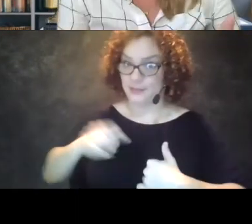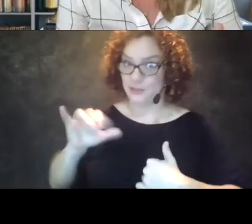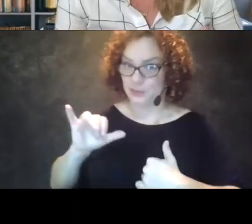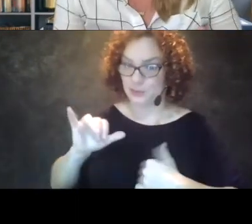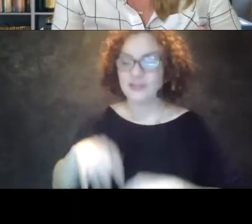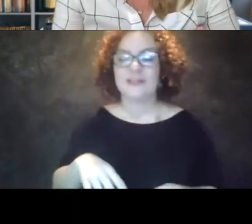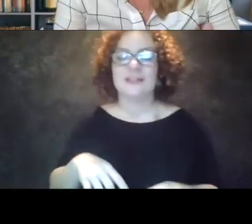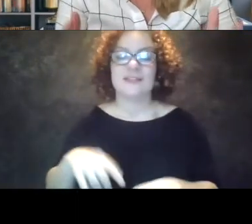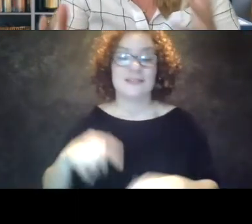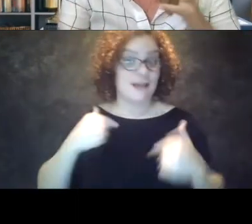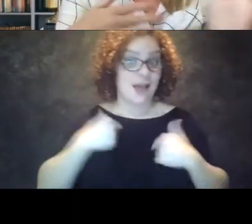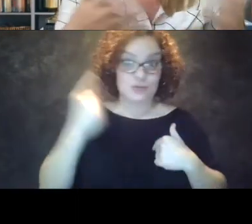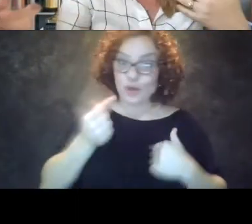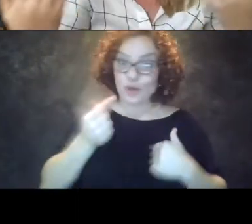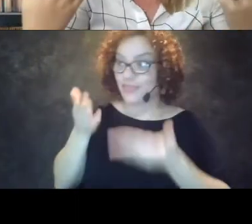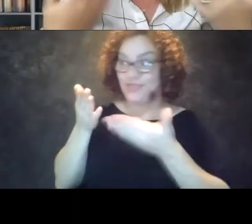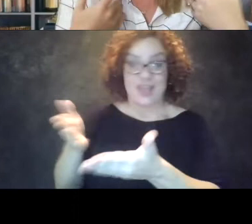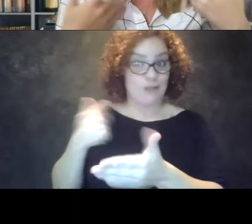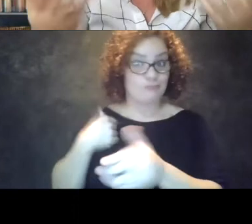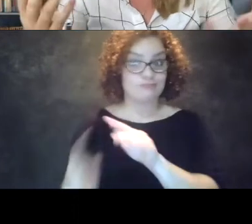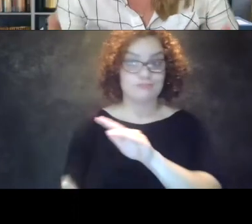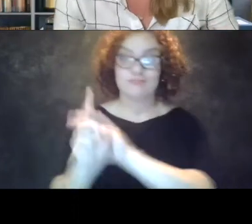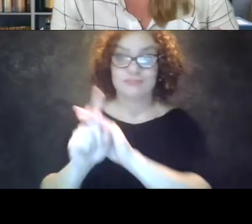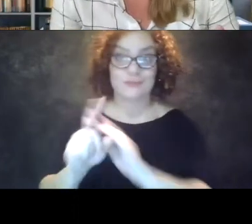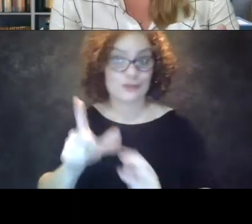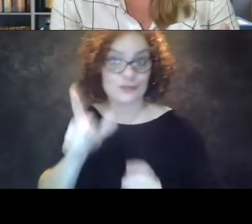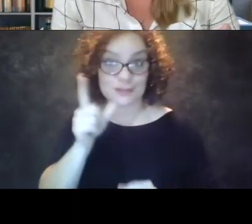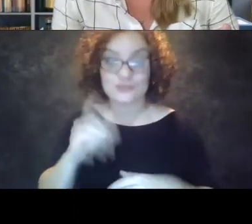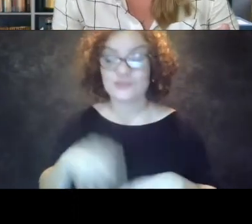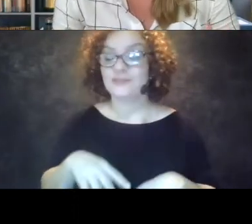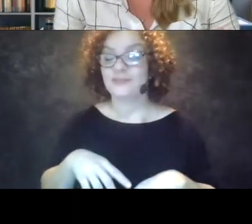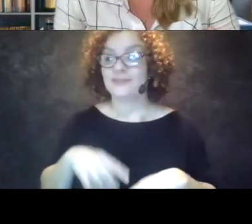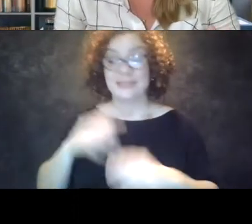there for lunch activities like the one teachers have their 30 minute lunch I always went to